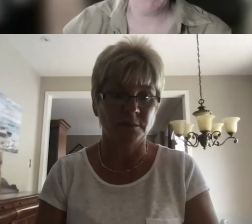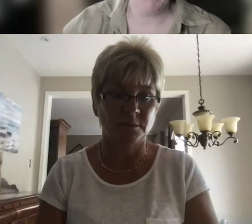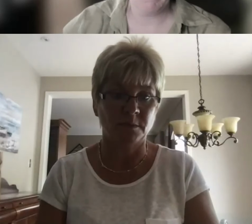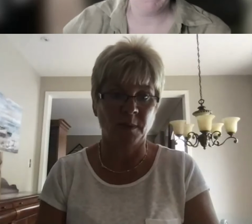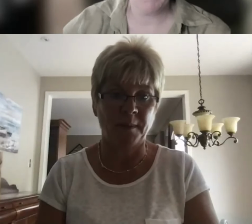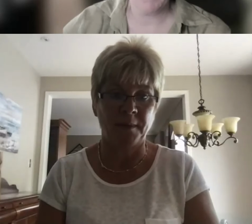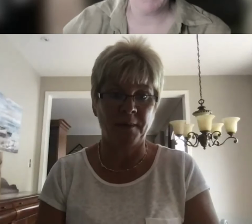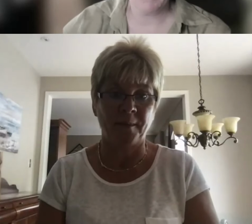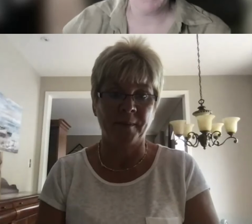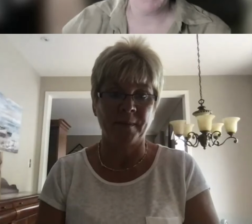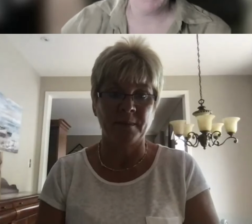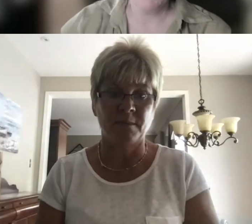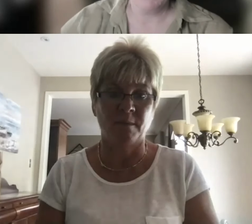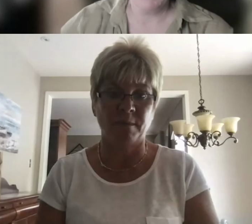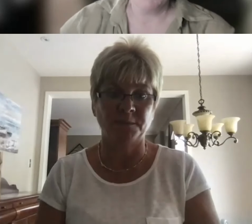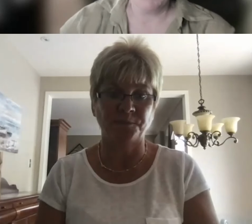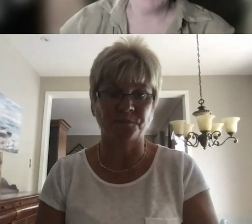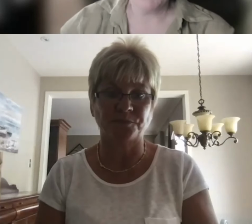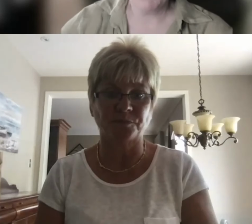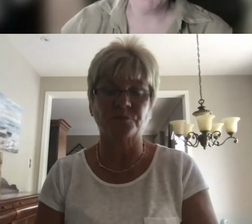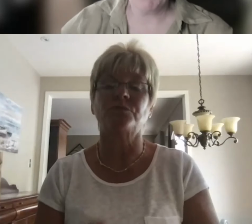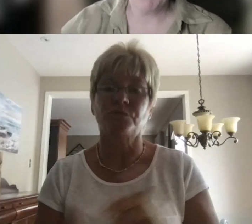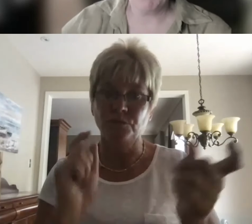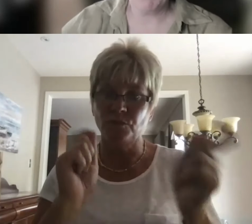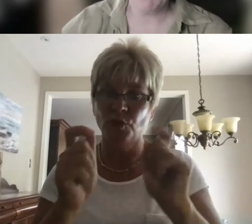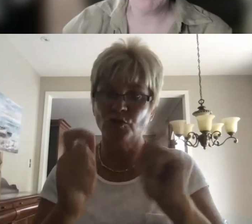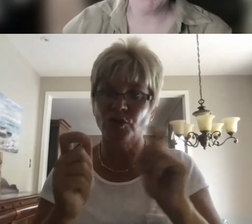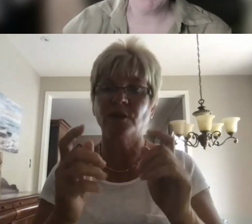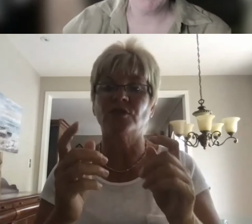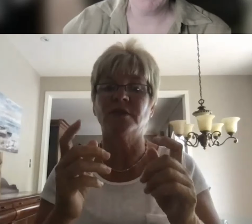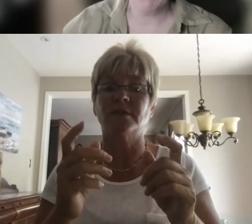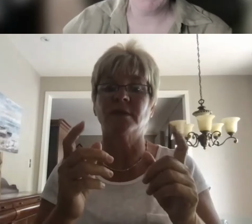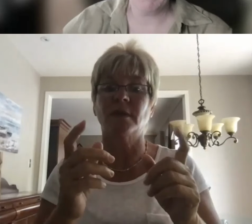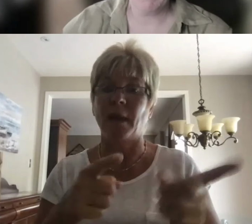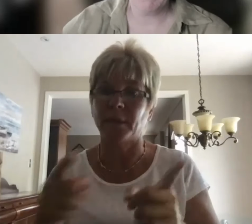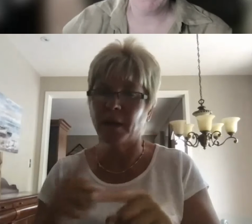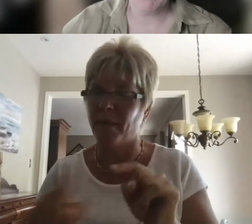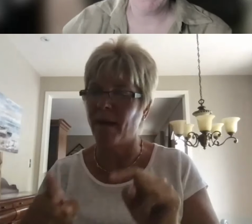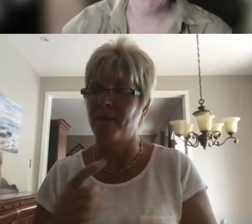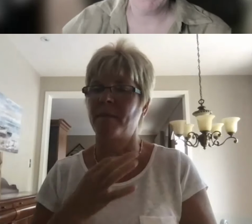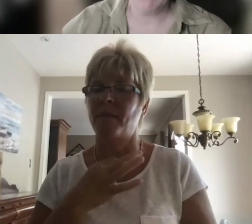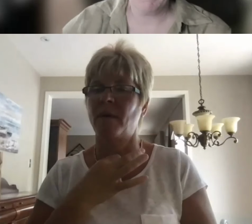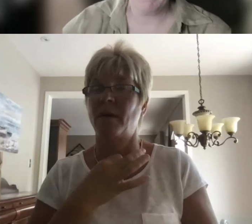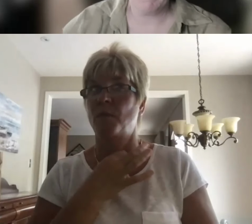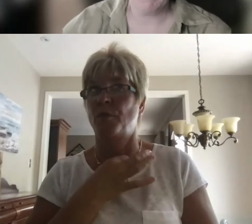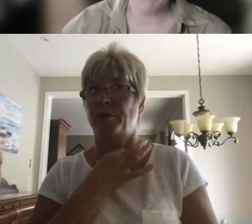Anyway, there's change happening, so I have hope, but is it fast enough? Is it enough?